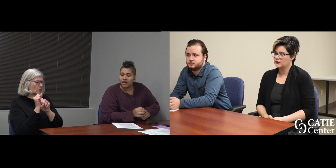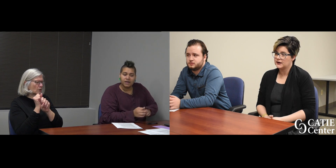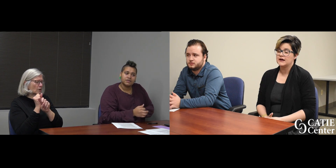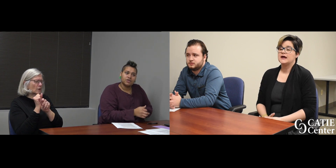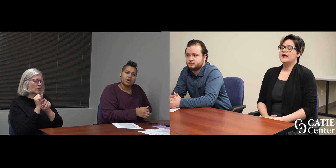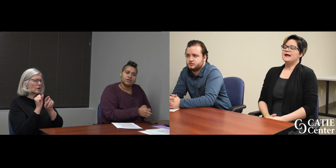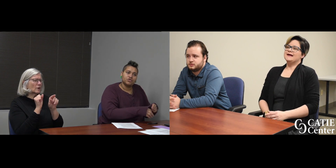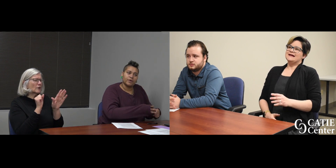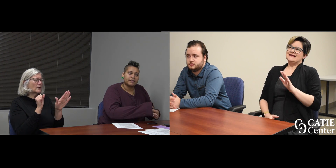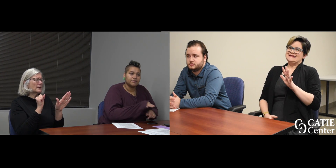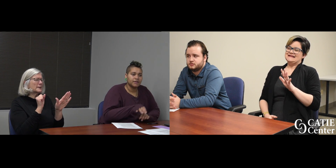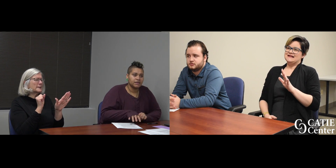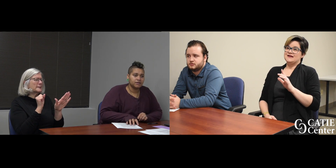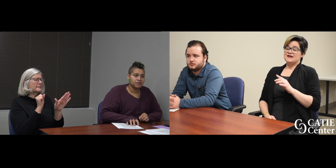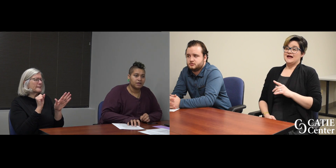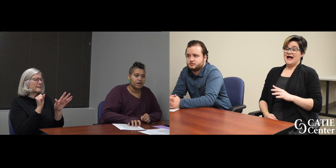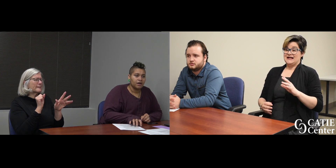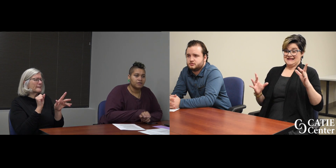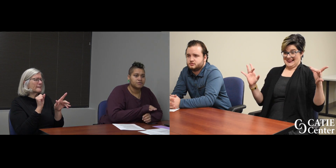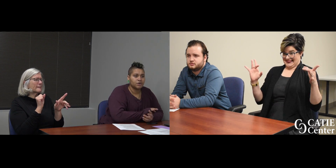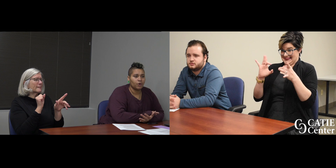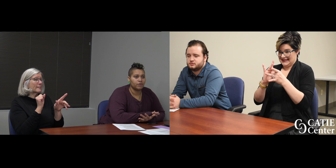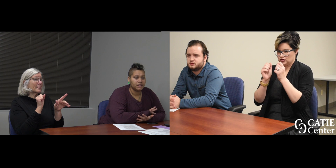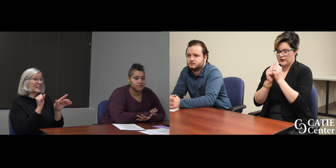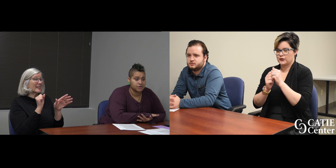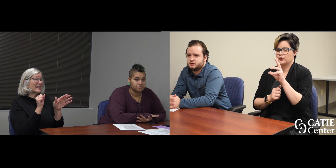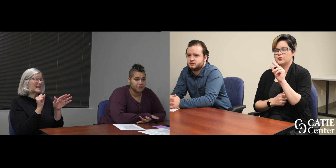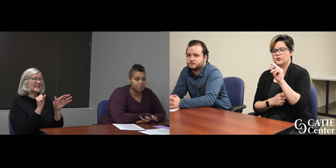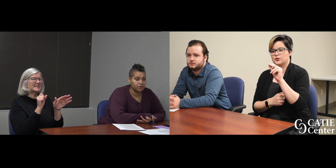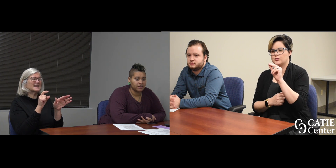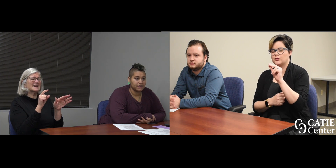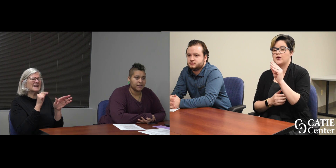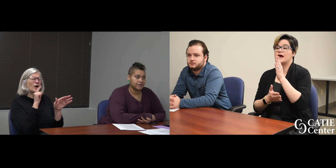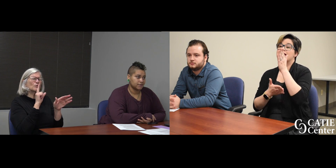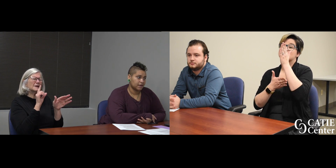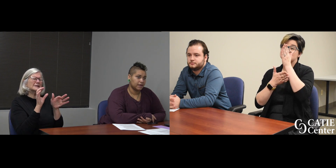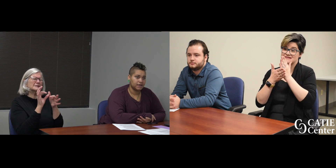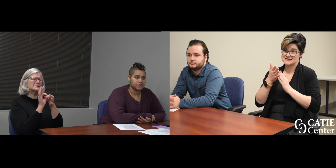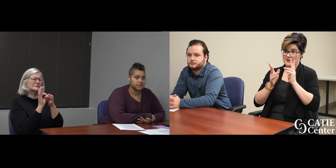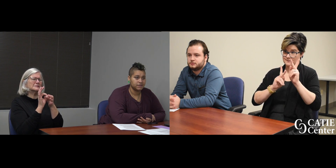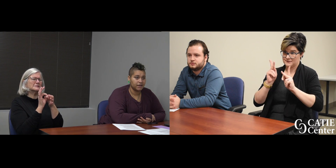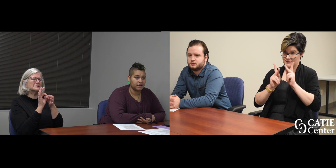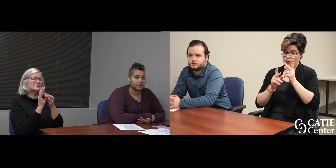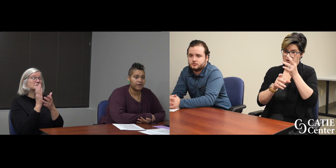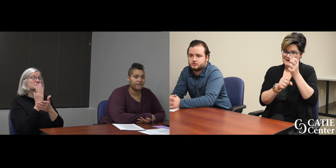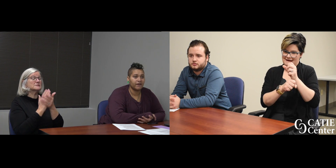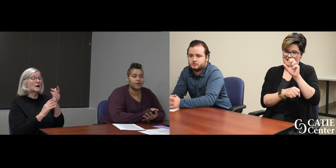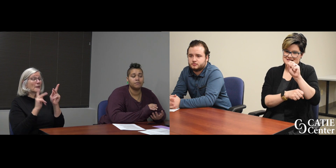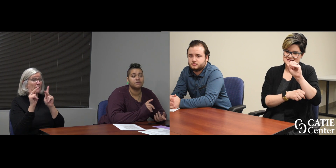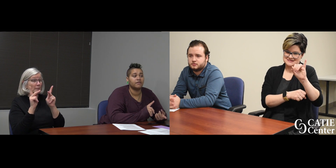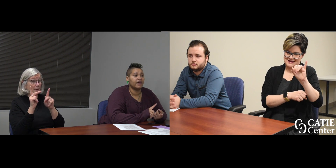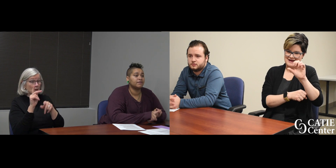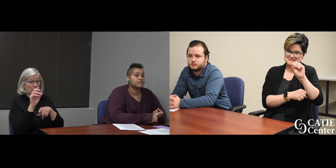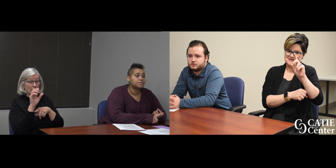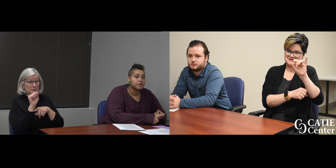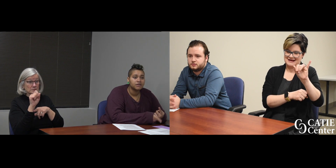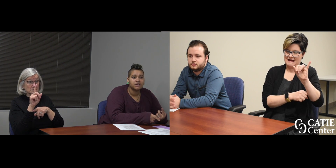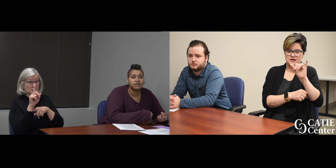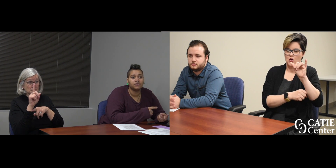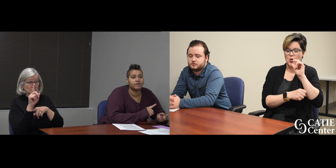They are not directly related, so only certain people can get SSI and SSDI, and that comes if they have a disability.